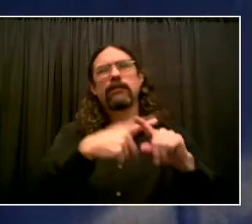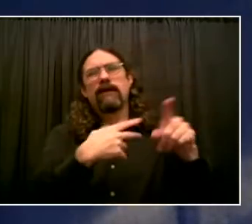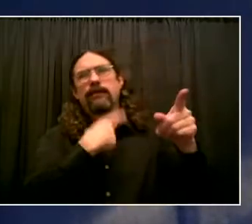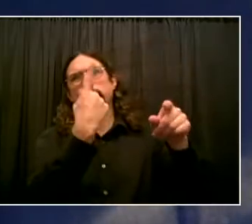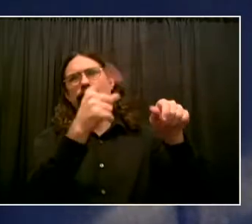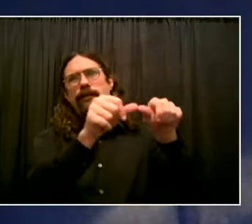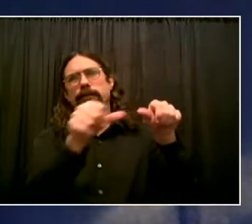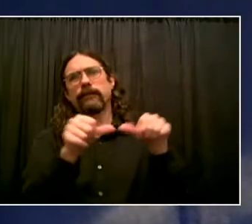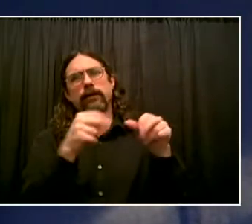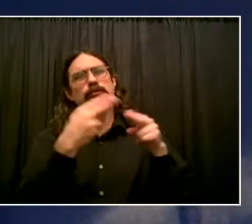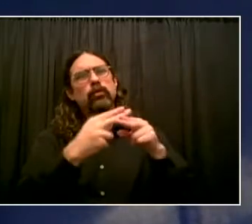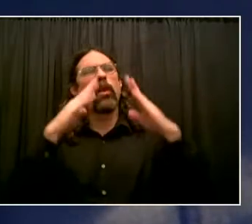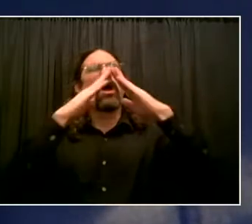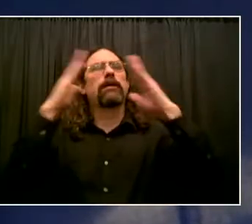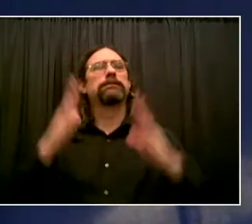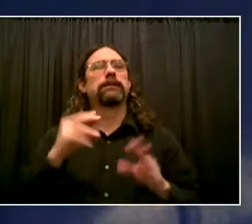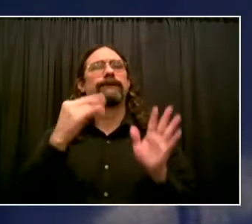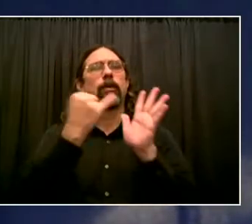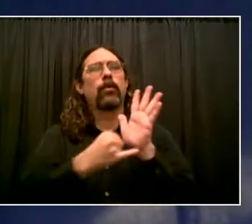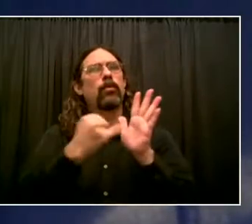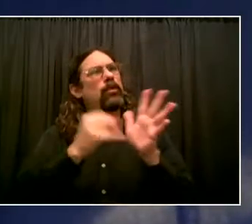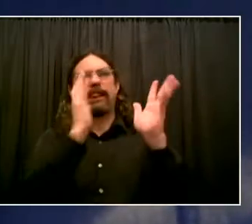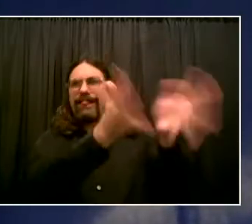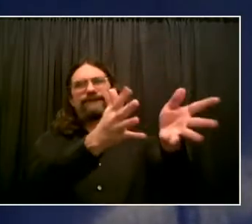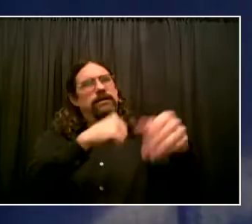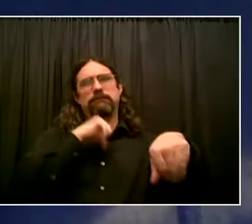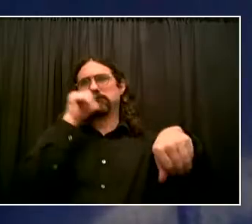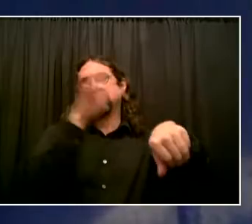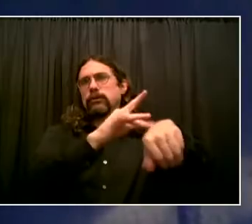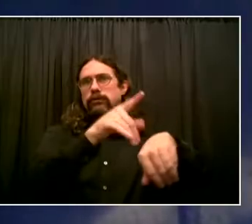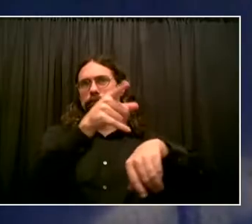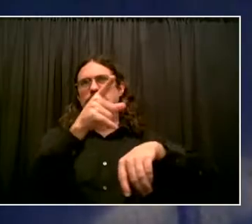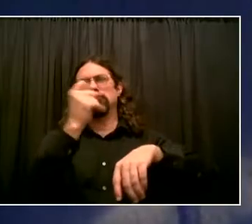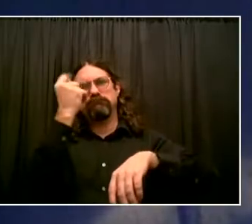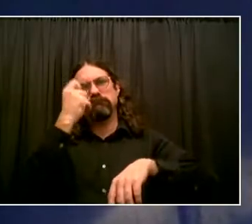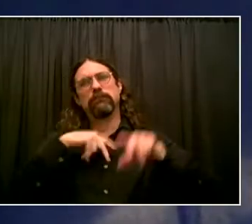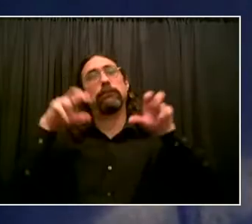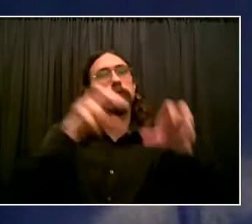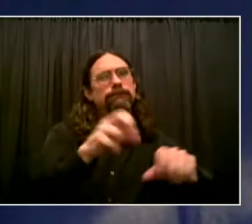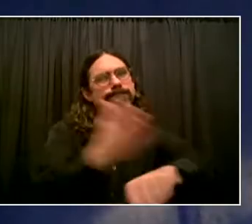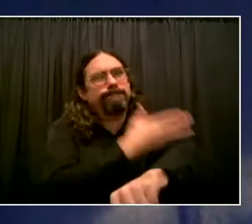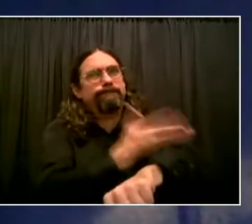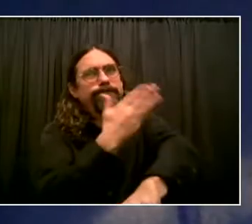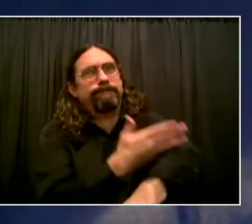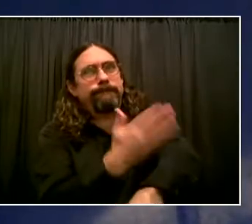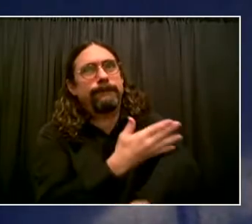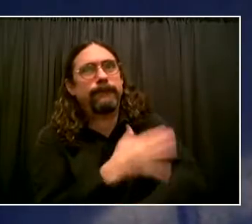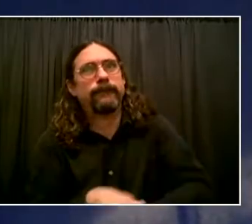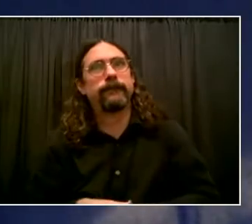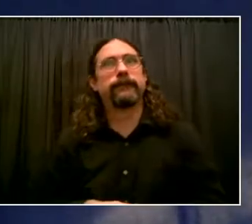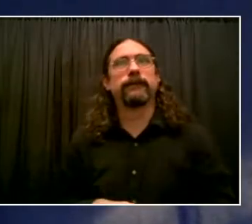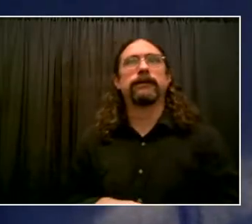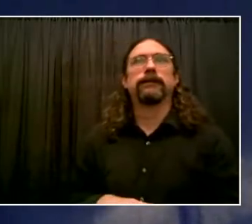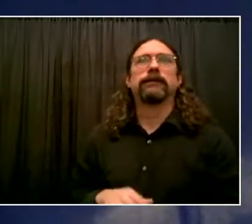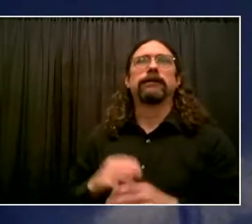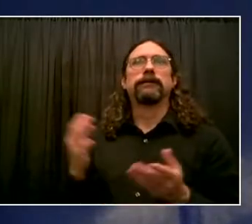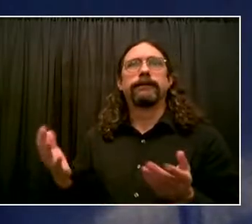SUBSTATION KNOWN AS POWER HOUSE ARTS WHICH IS BEING RENOVATED AS AN S ART CAMPUS. GREAT TOOLS FOR